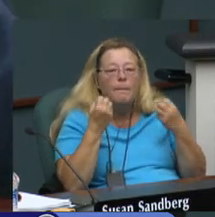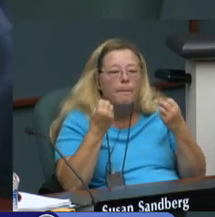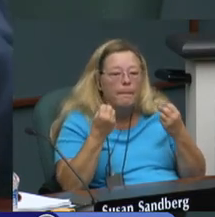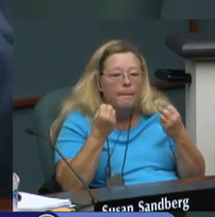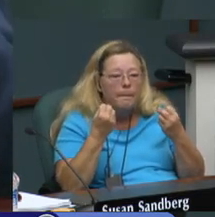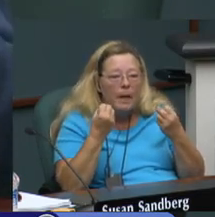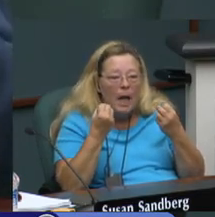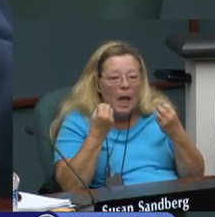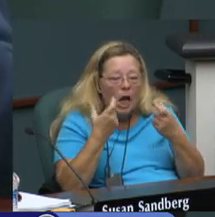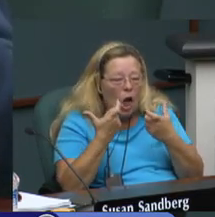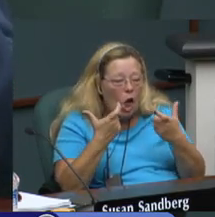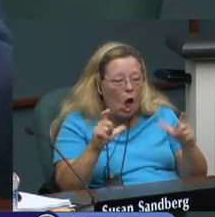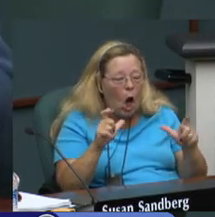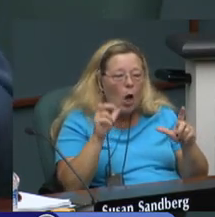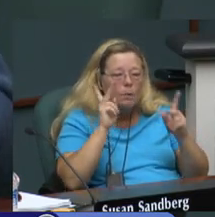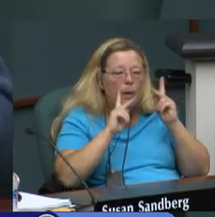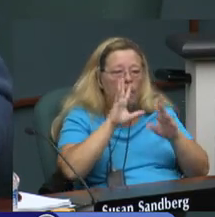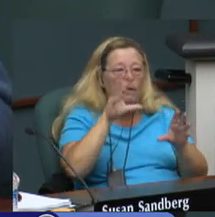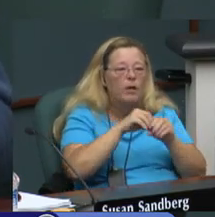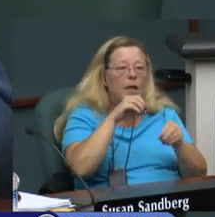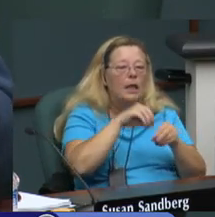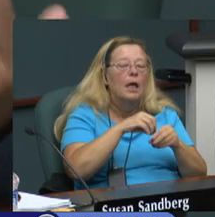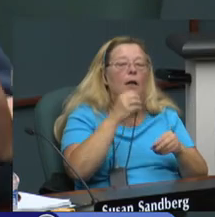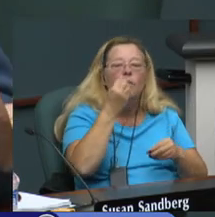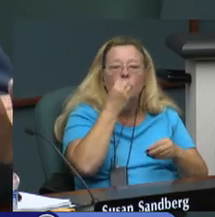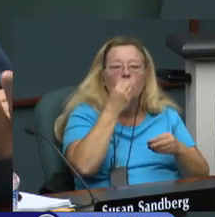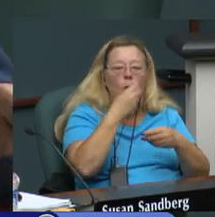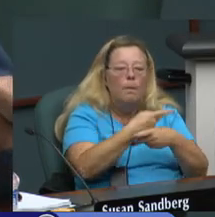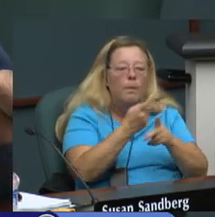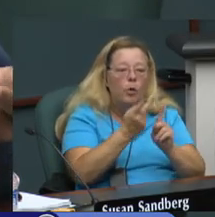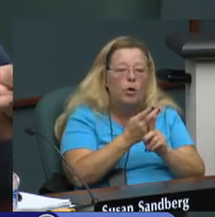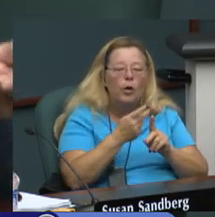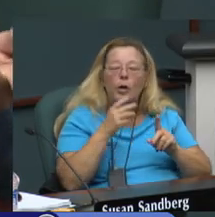numbers of people involved in food production custom Pima Smith's mentioned